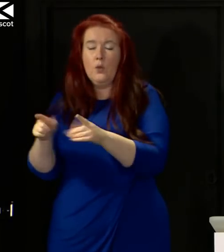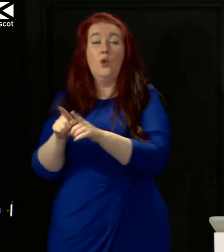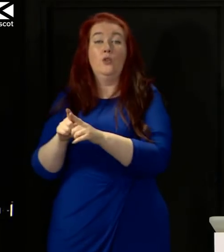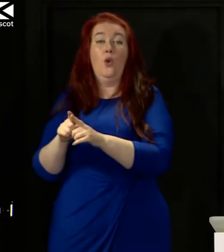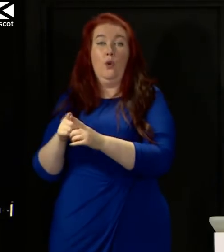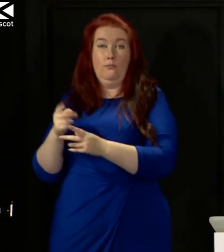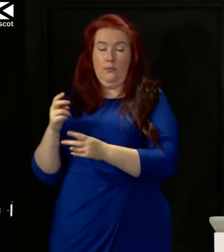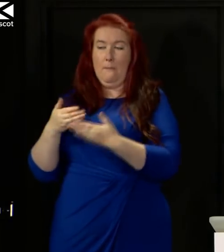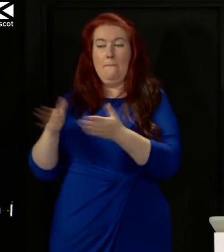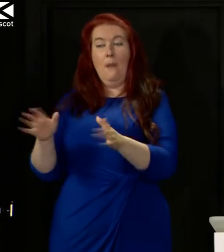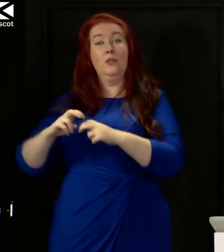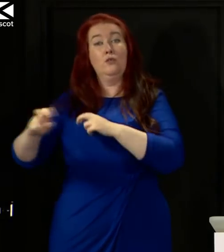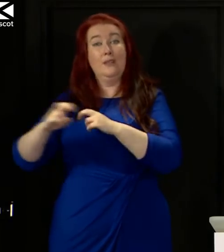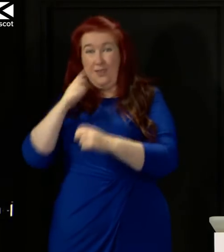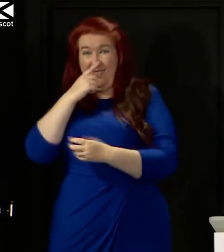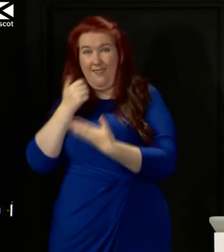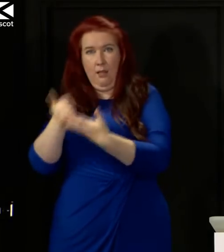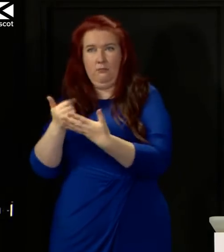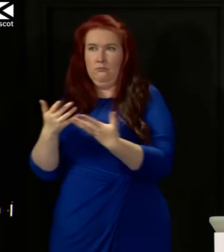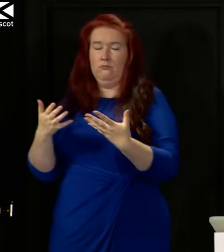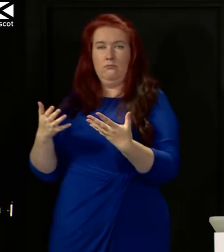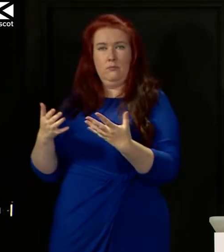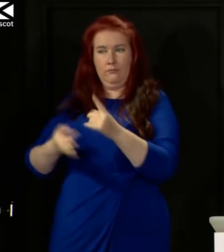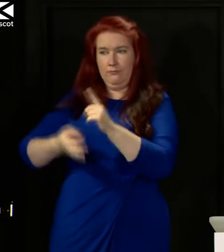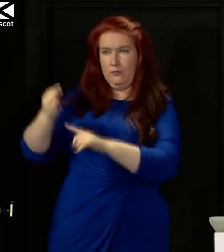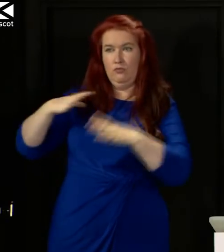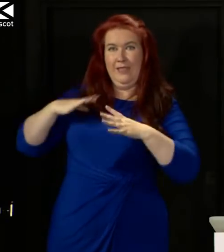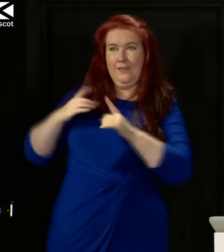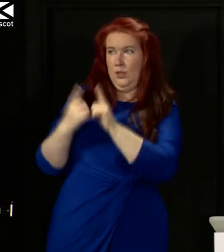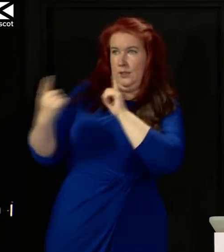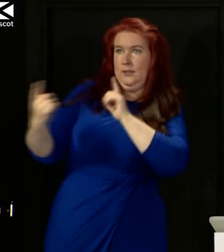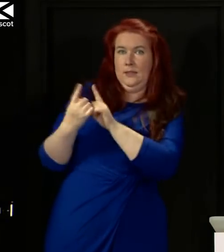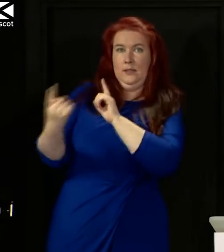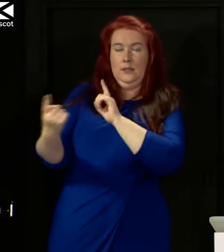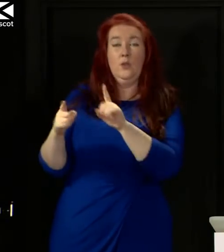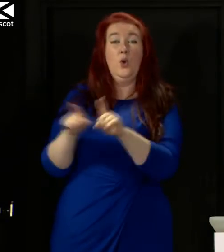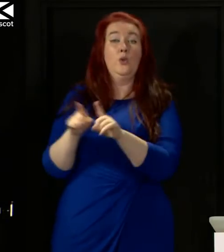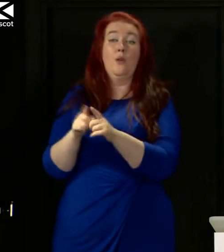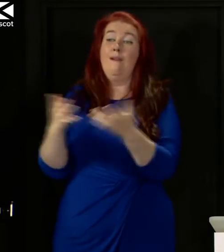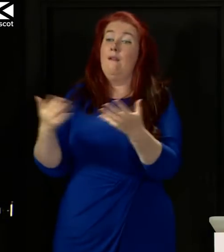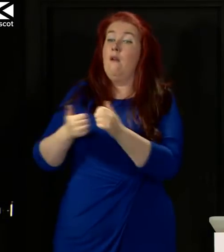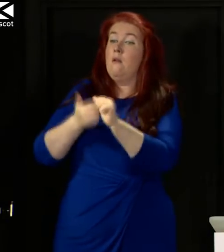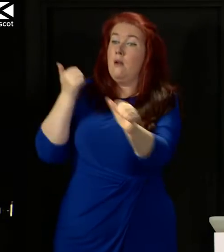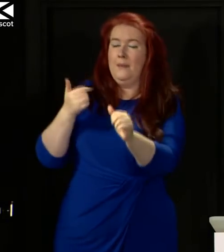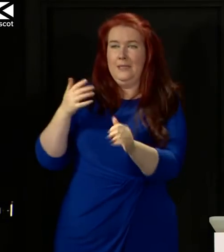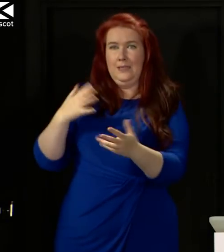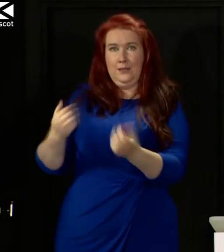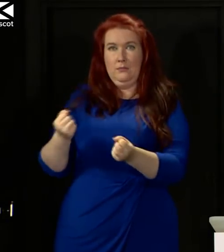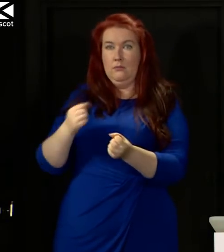measures; and it will include a further investment in companies of high potential, and in developments